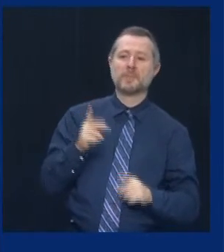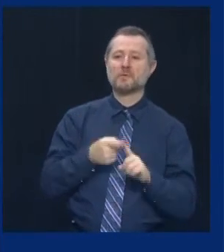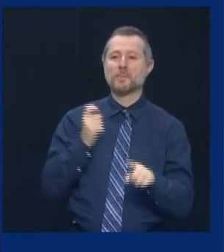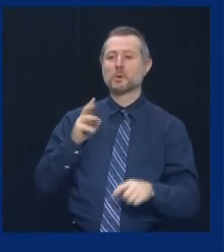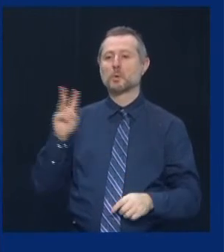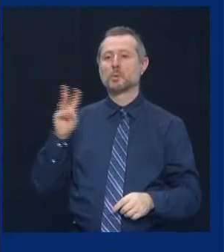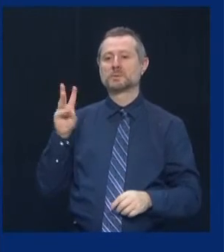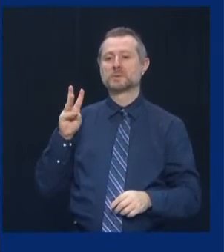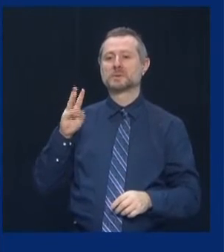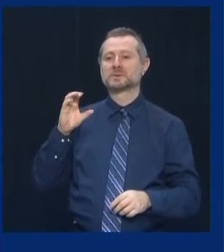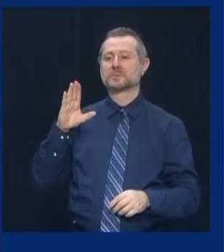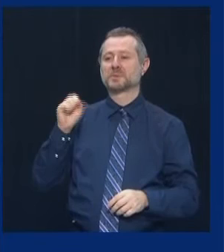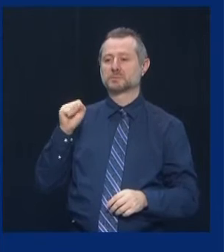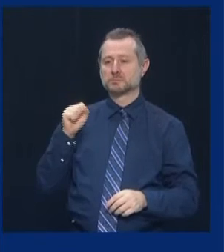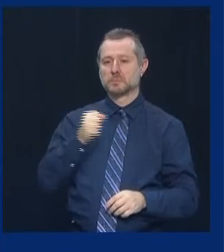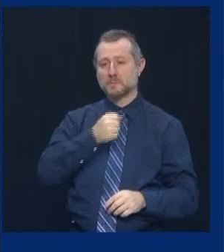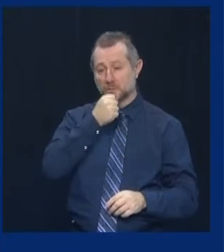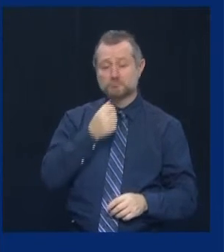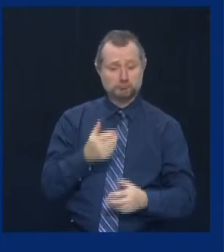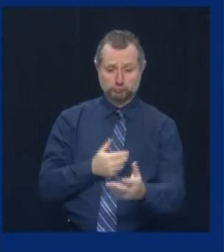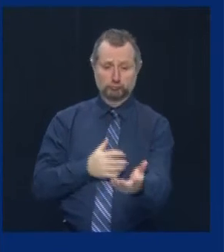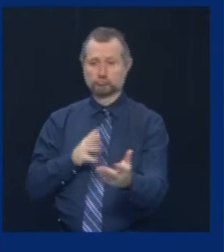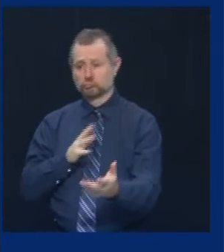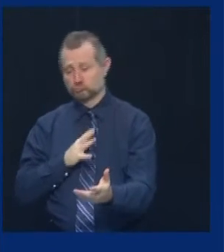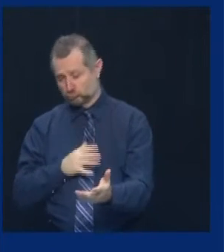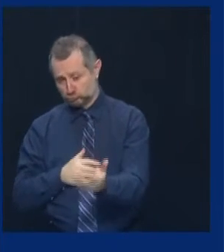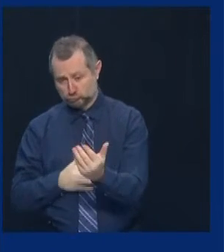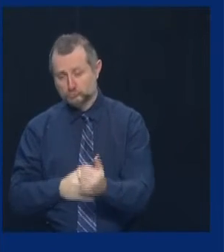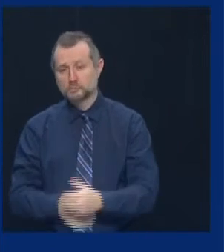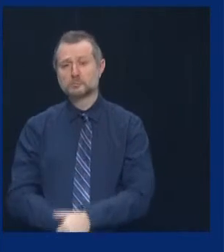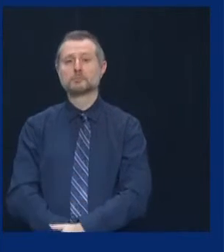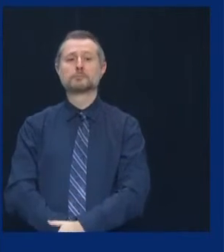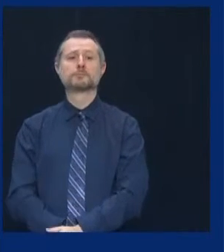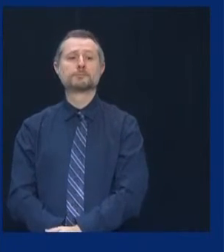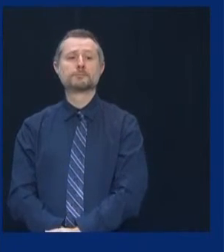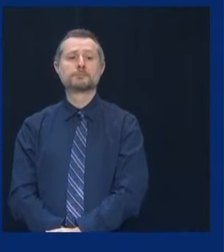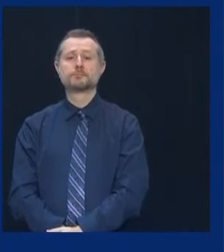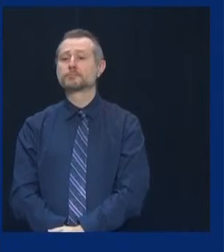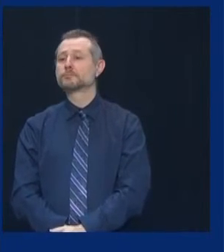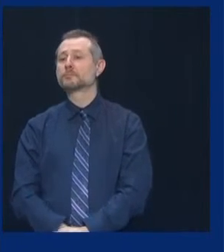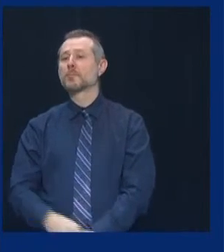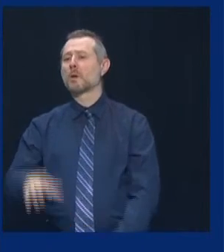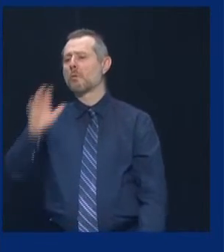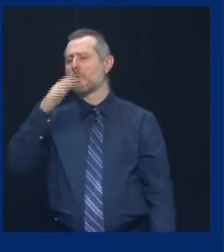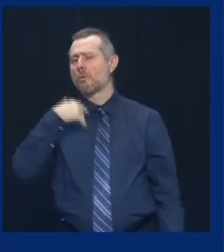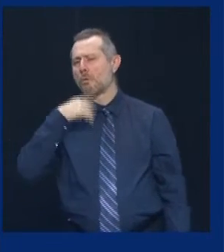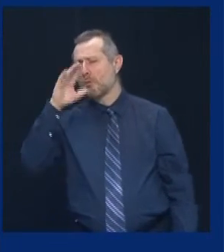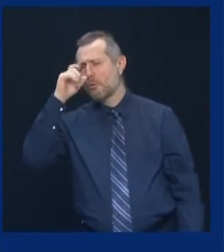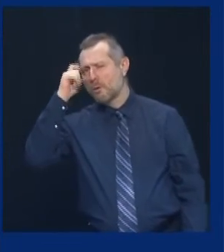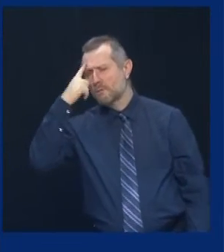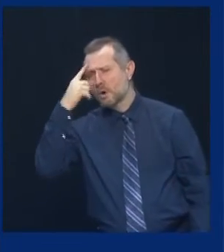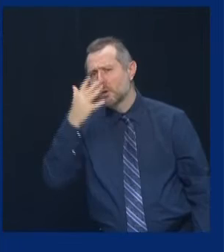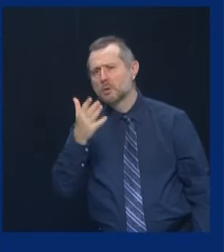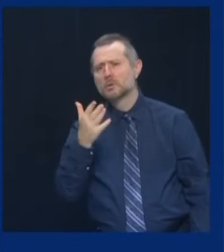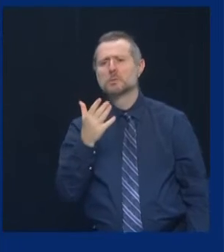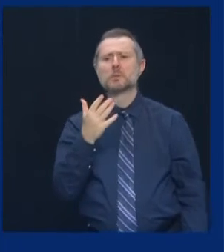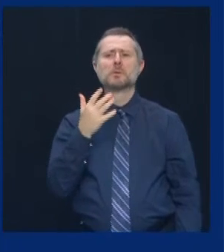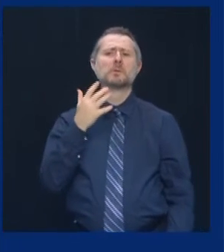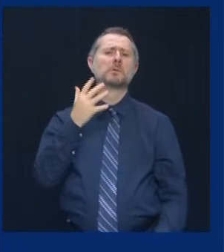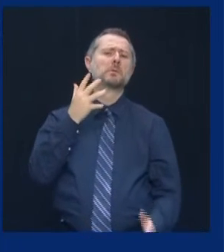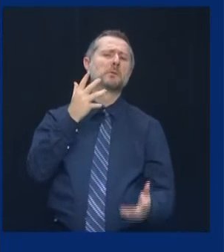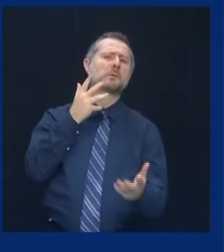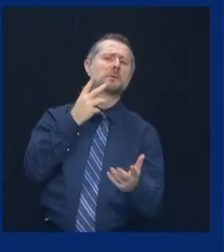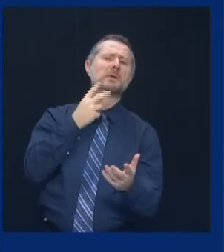THE QUESTION COMES FROM PETER